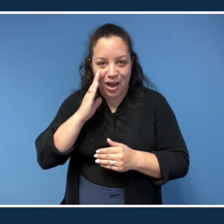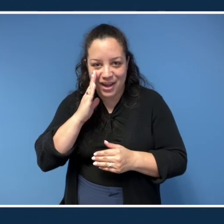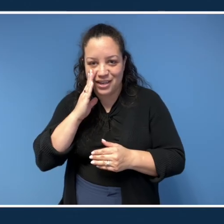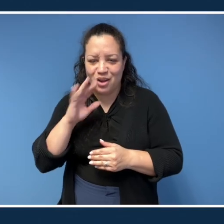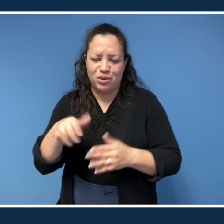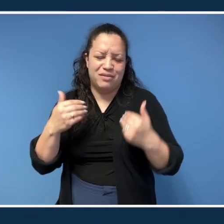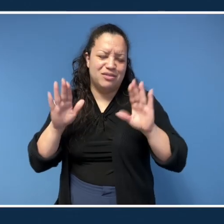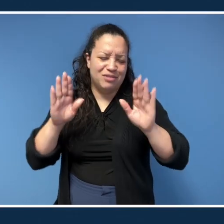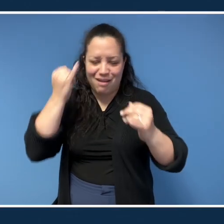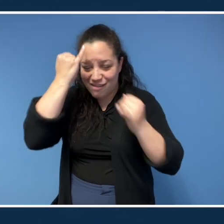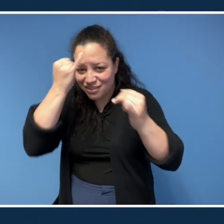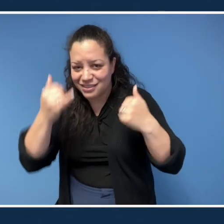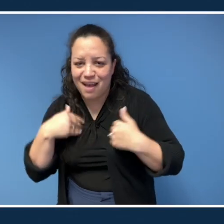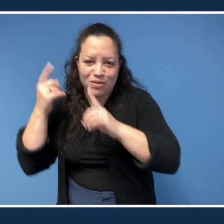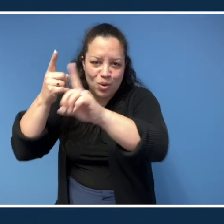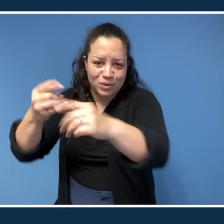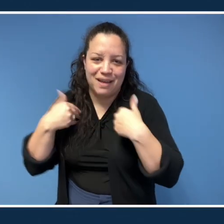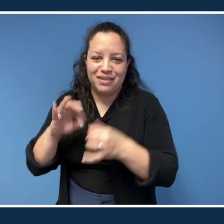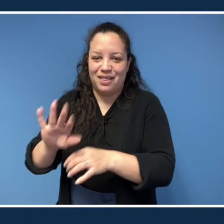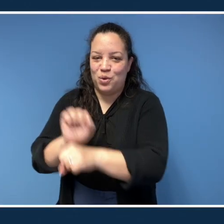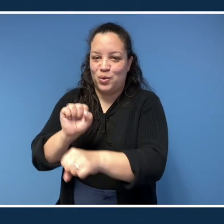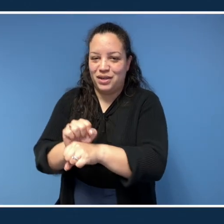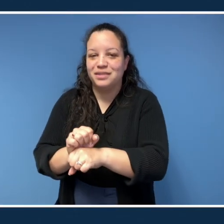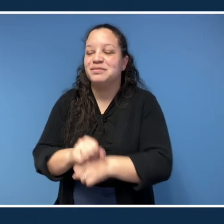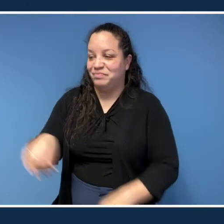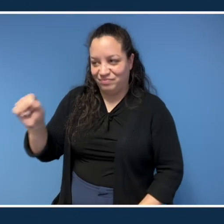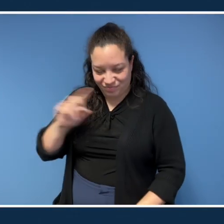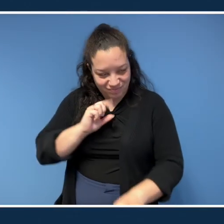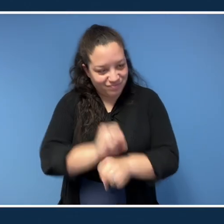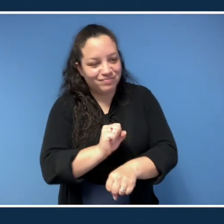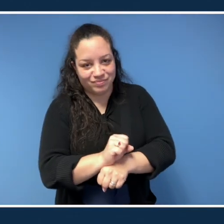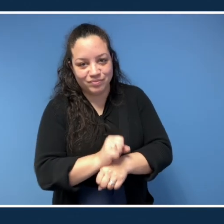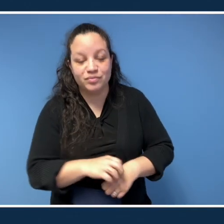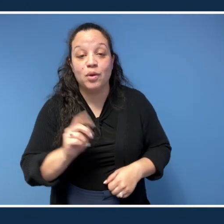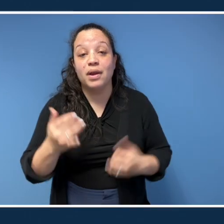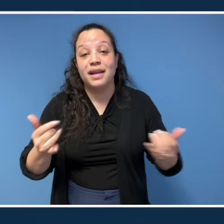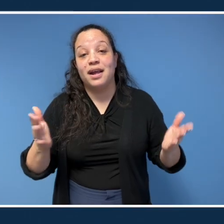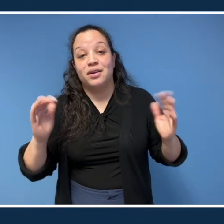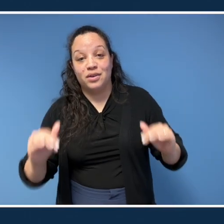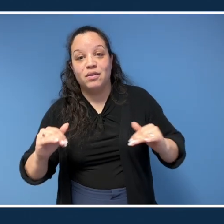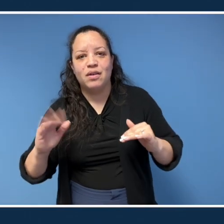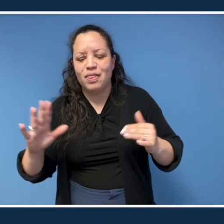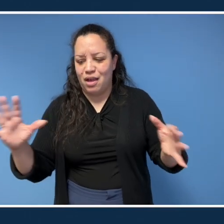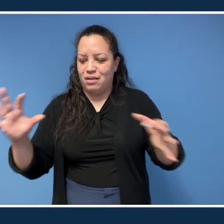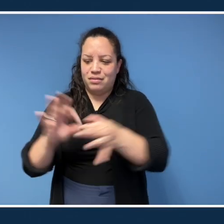you have some great ideas and some goals that will come to life through that work as well. Absolutely, yes. So let's transition then to the